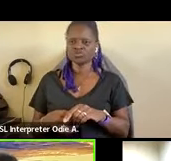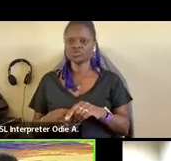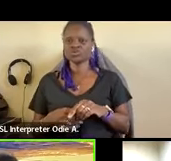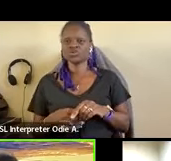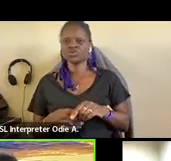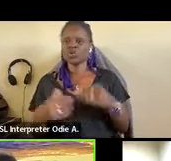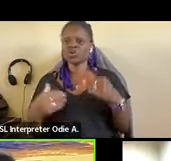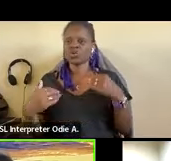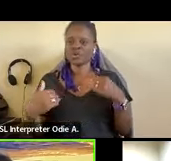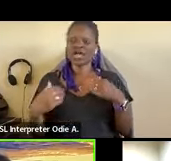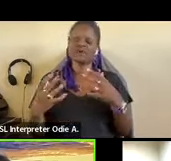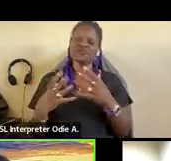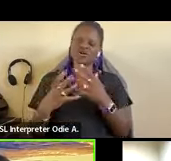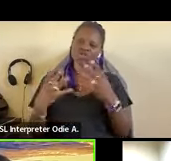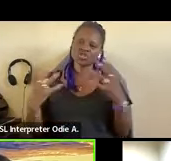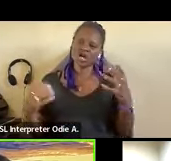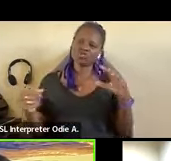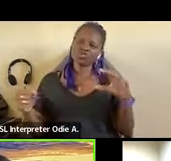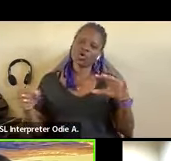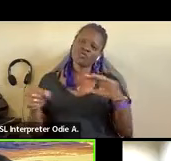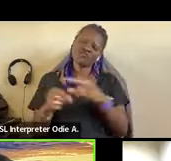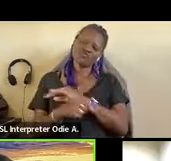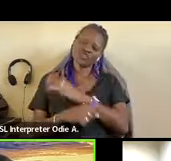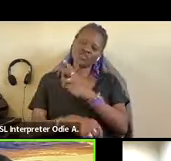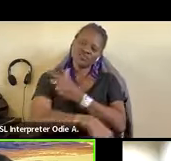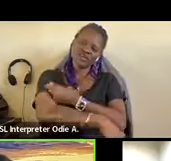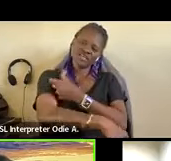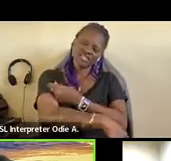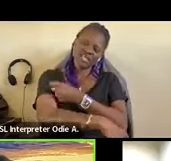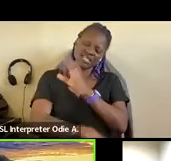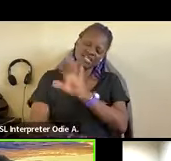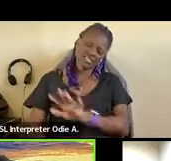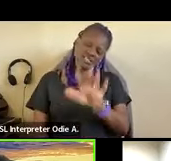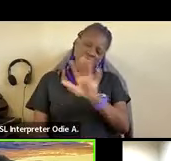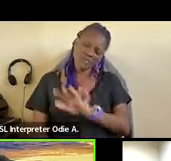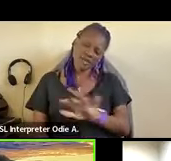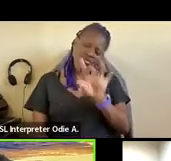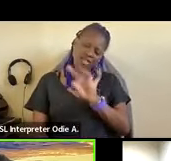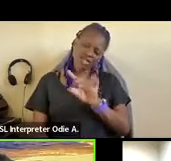fully vaccinated, which is equal to nearly 83% of our eligible population.